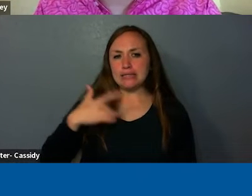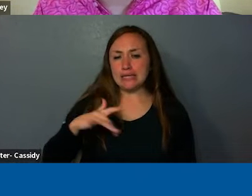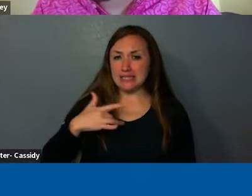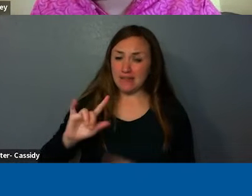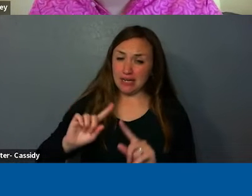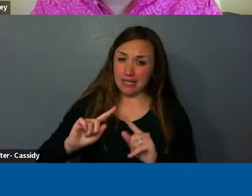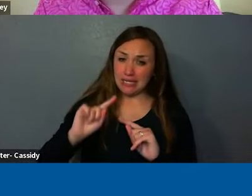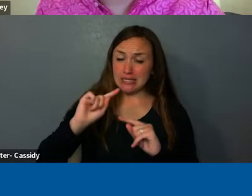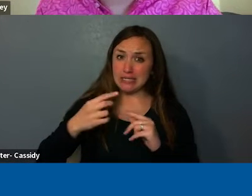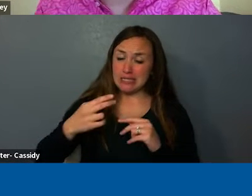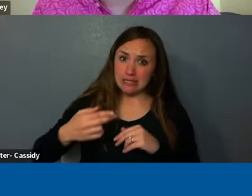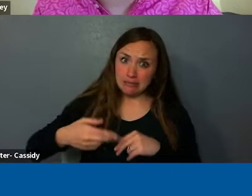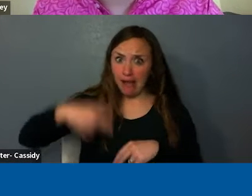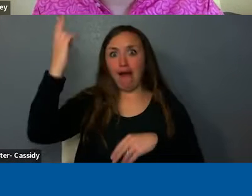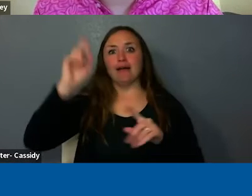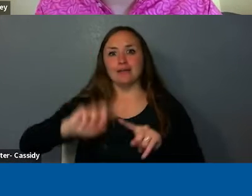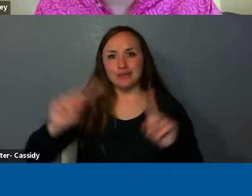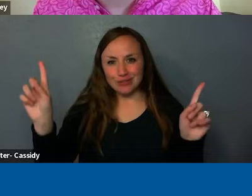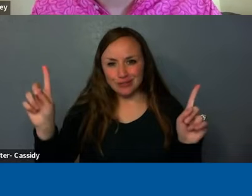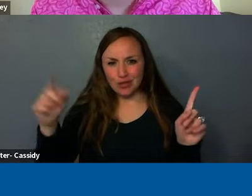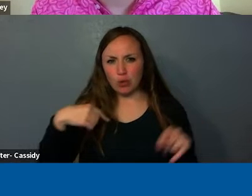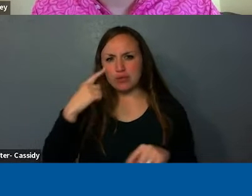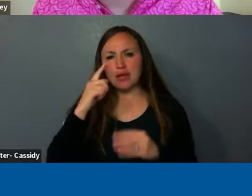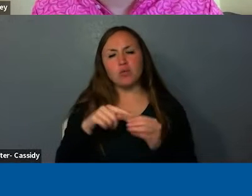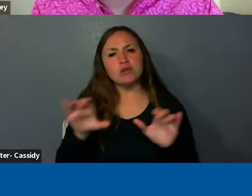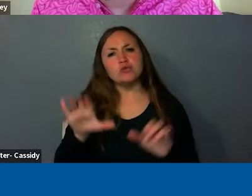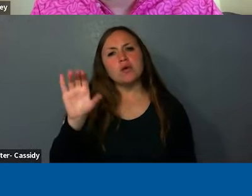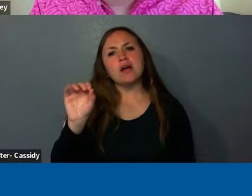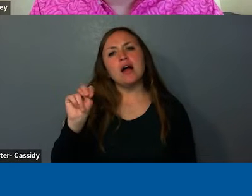So you might think that like, when doing contrast work,